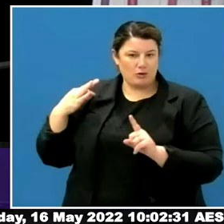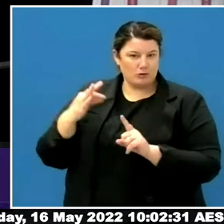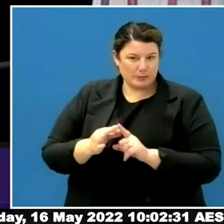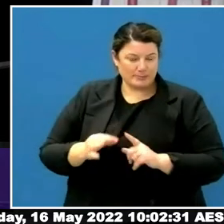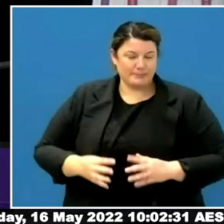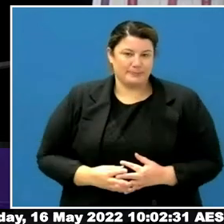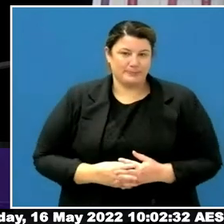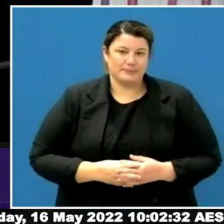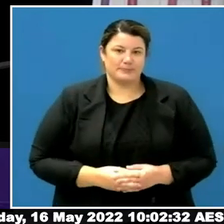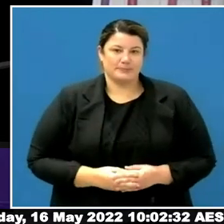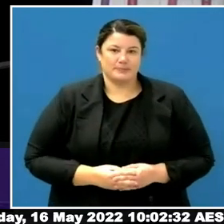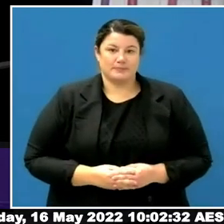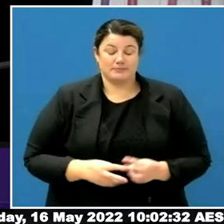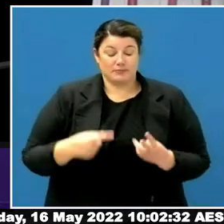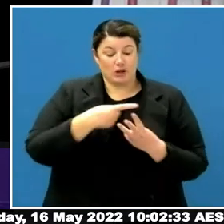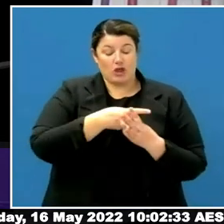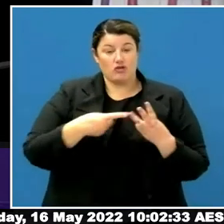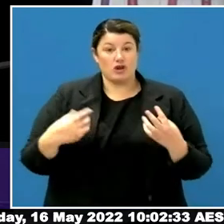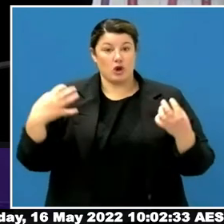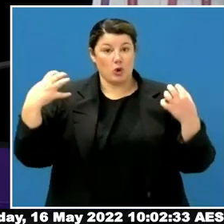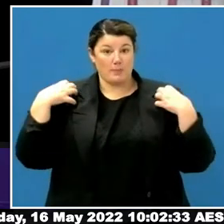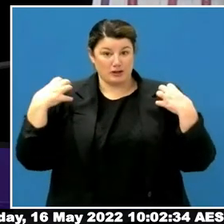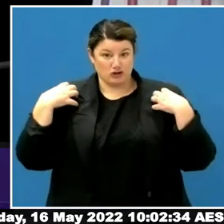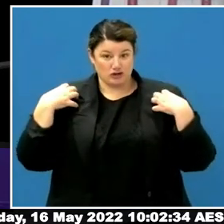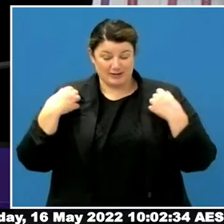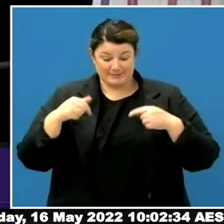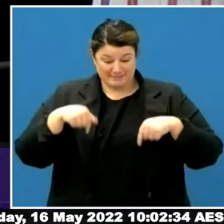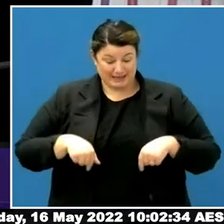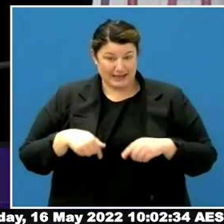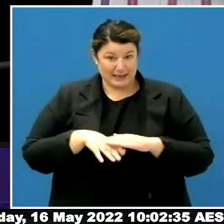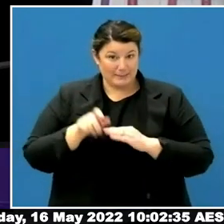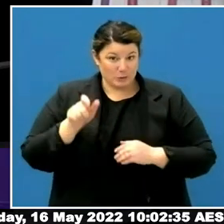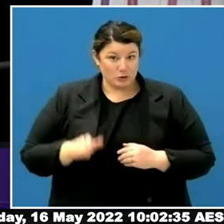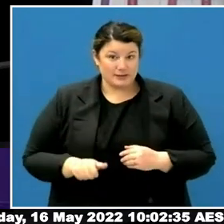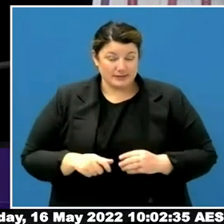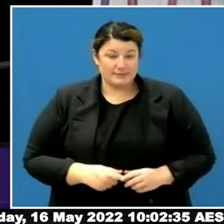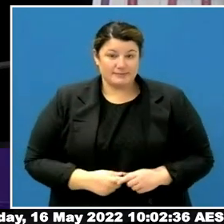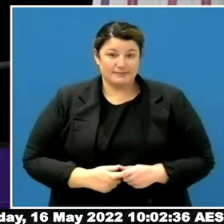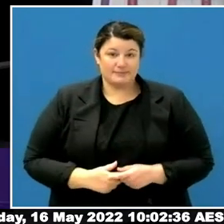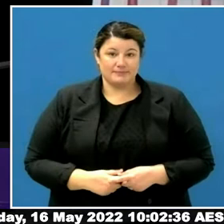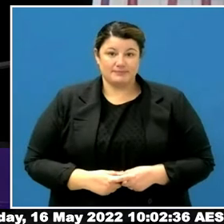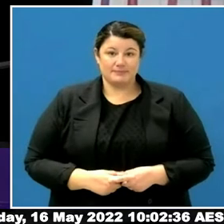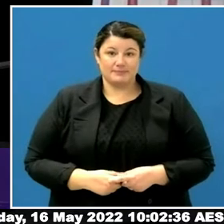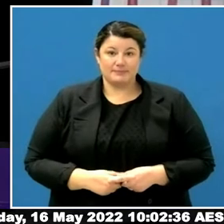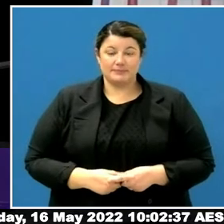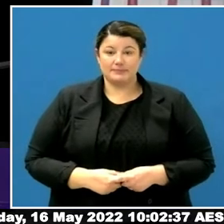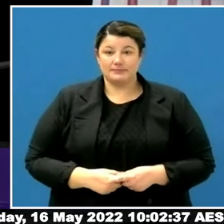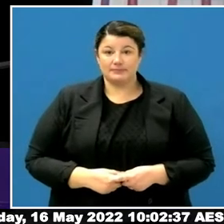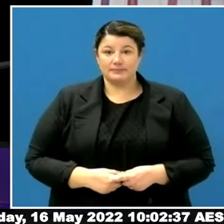We have three Commissioners, you can see, present in person, and we have witnesses and